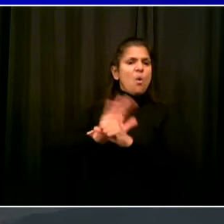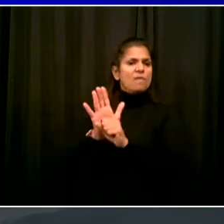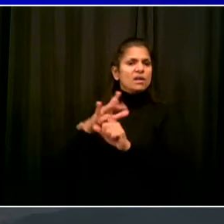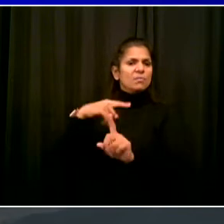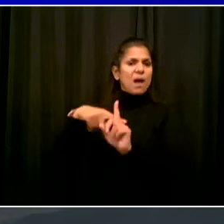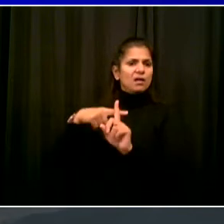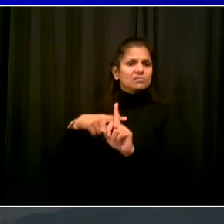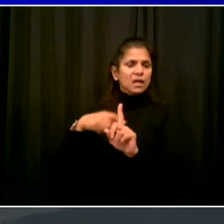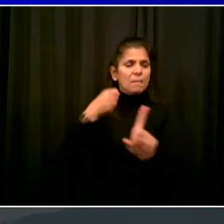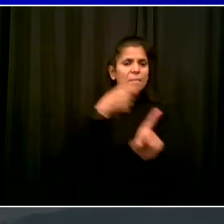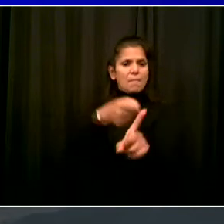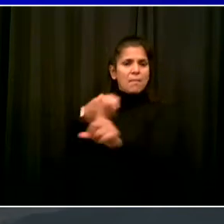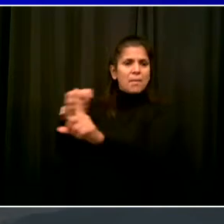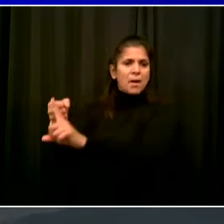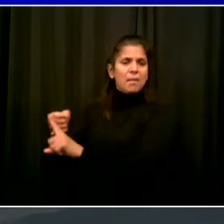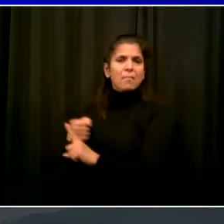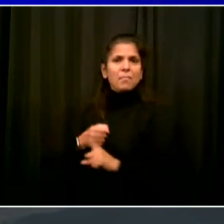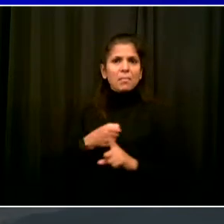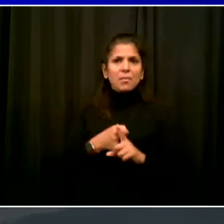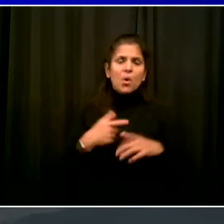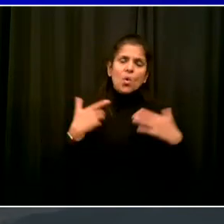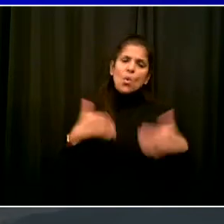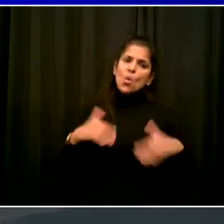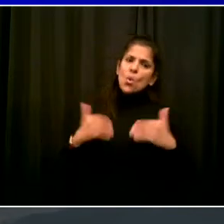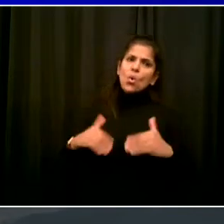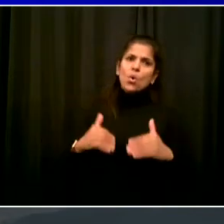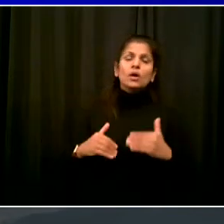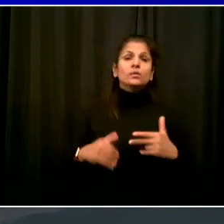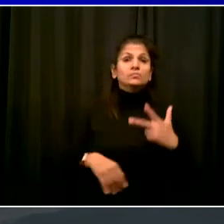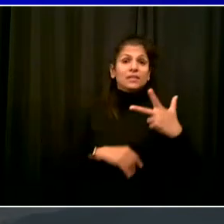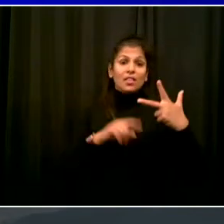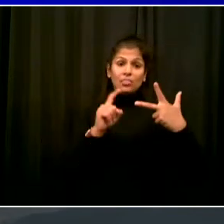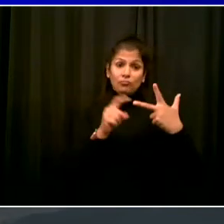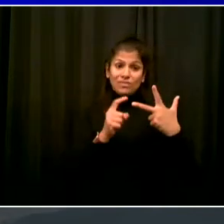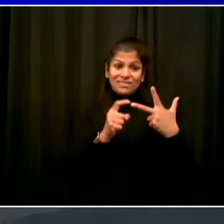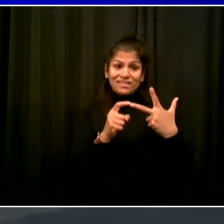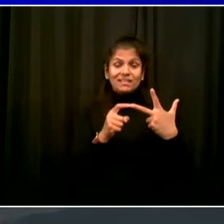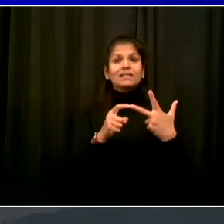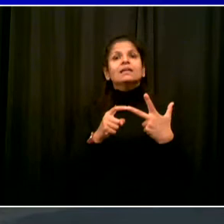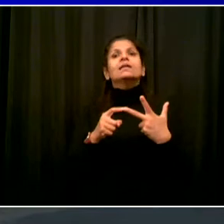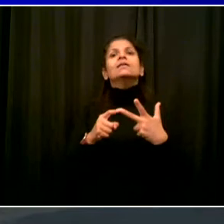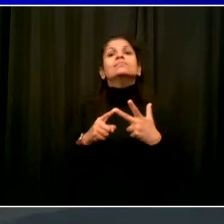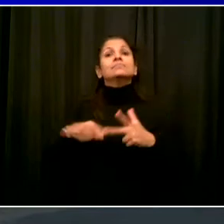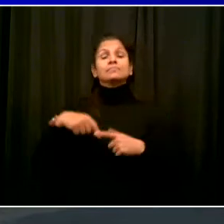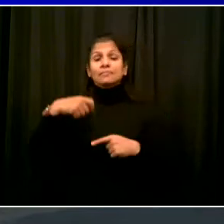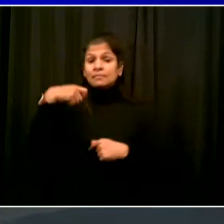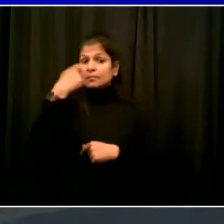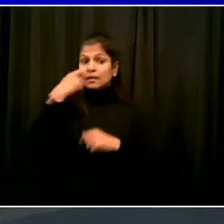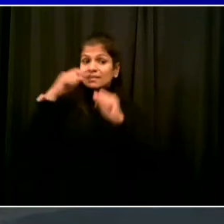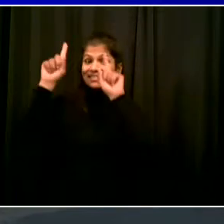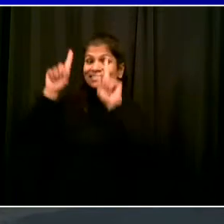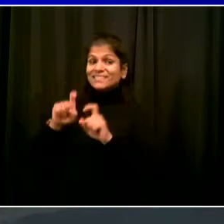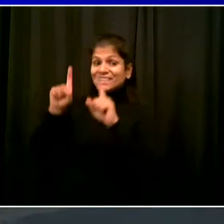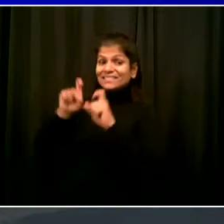TODAY, 1,576. WE HAVE TO TURN THIS AROUND. THAT DEPENDS ON EVERY ONE OF US. AND PERCENTAGE OF